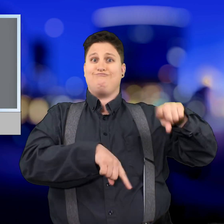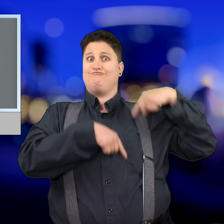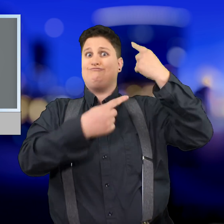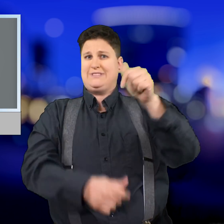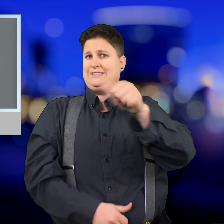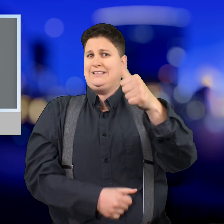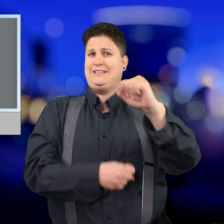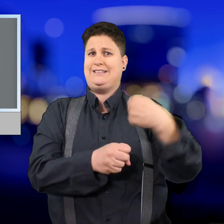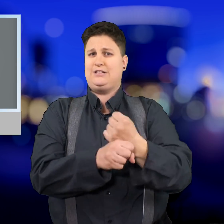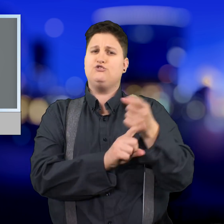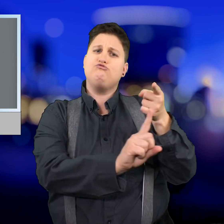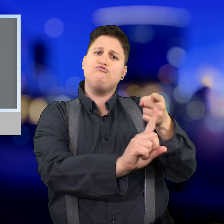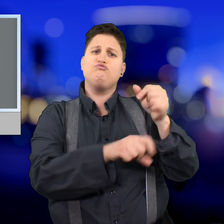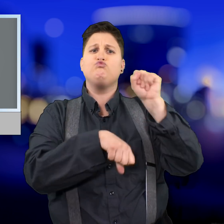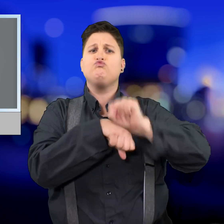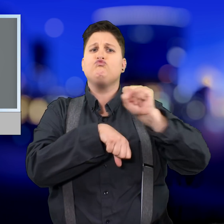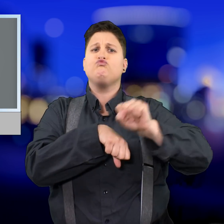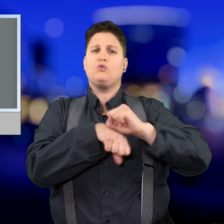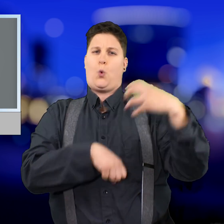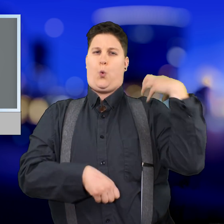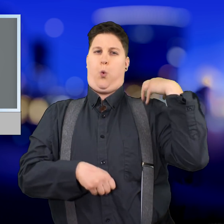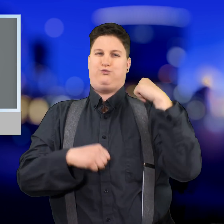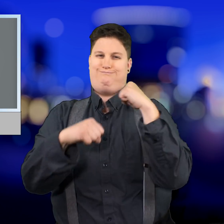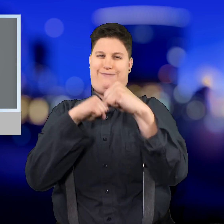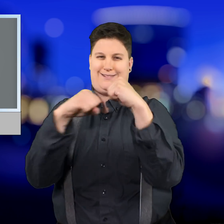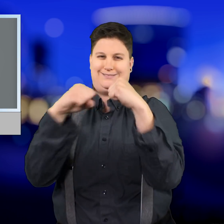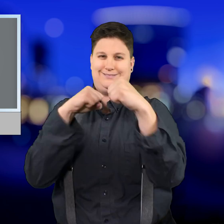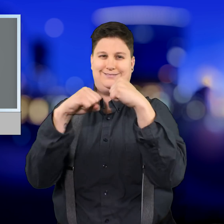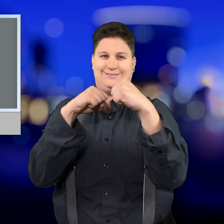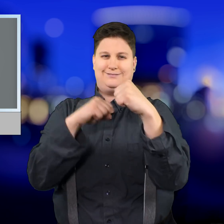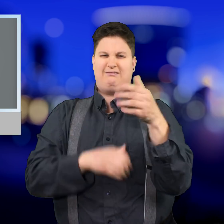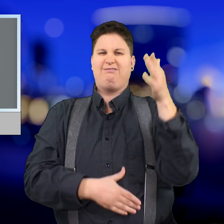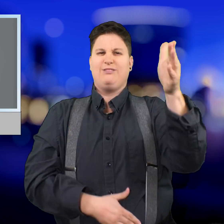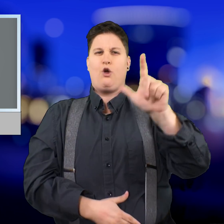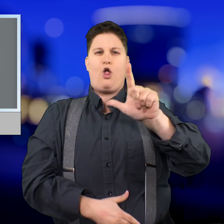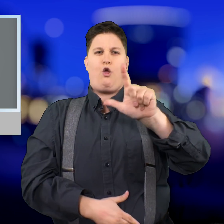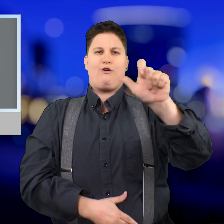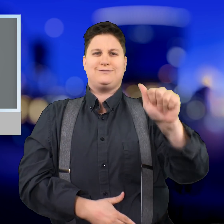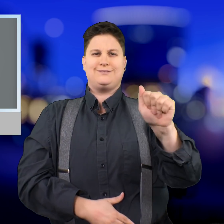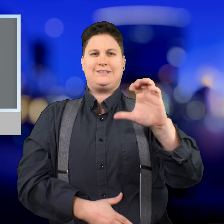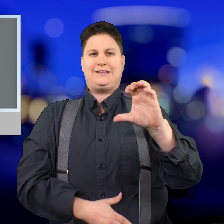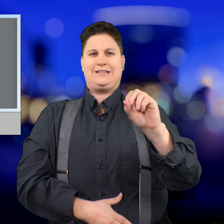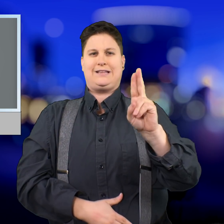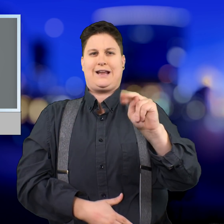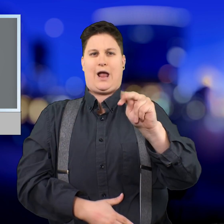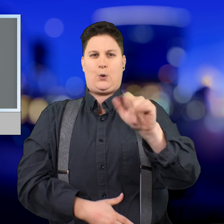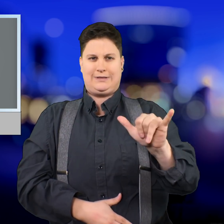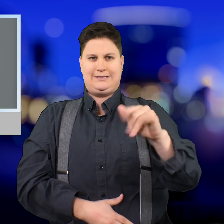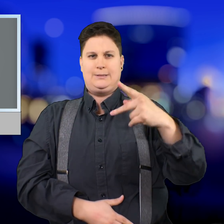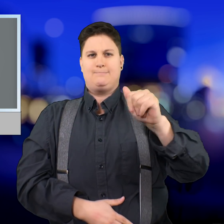For the past 10 years Gonzales has worked as a boxing coach for the Los Angeles County